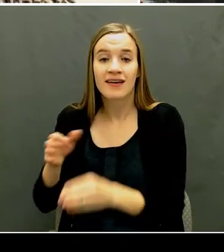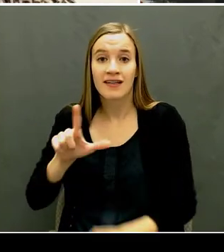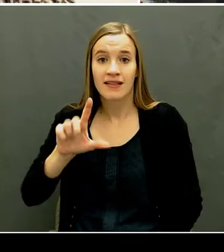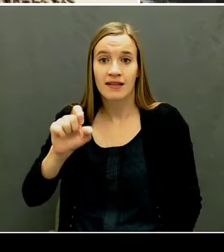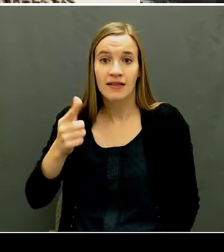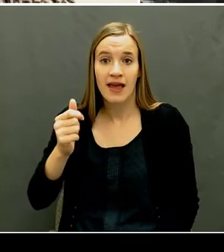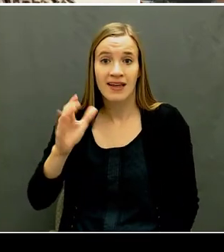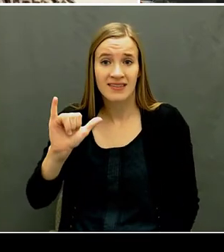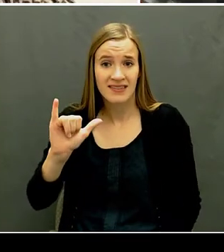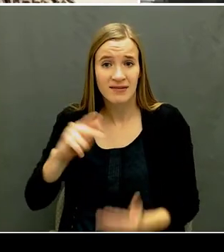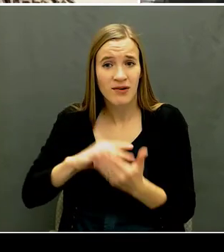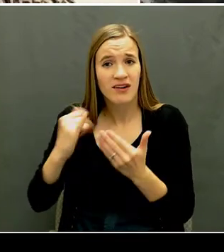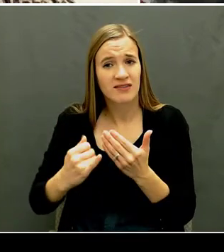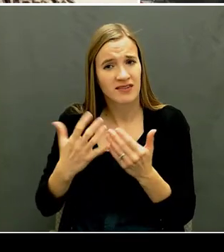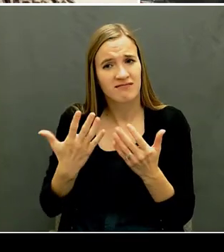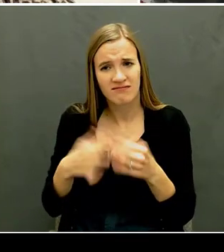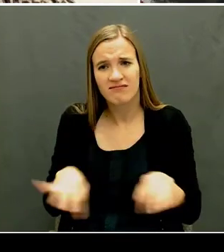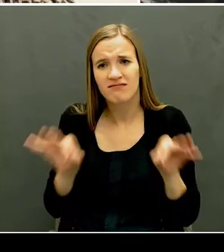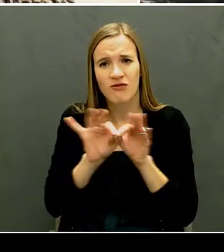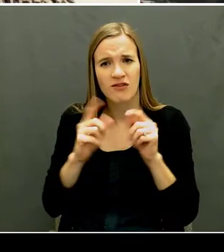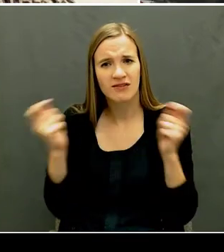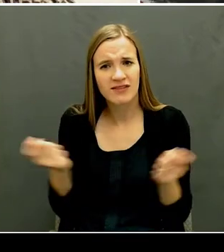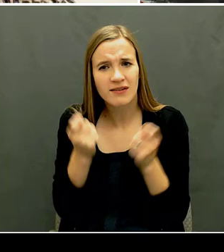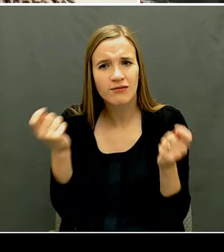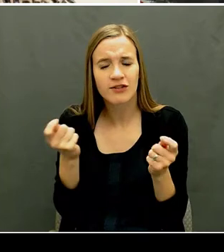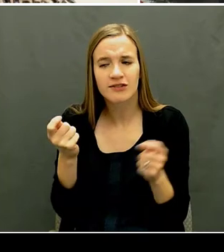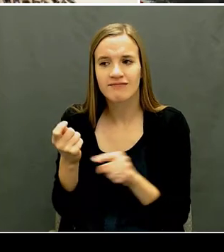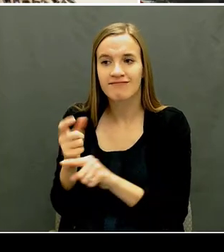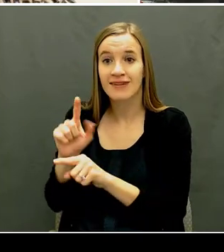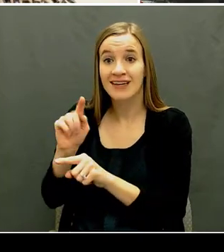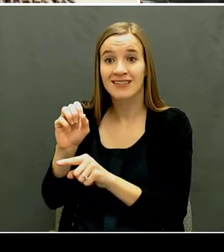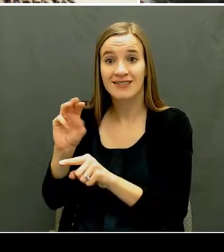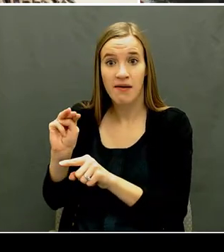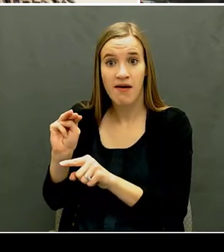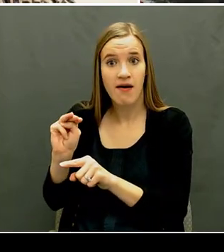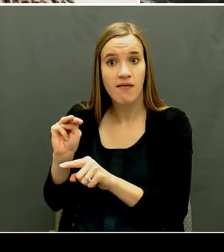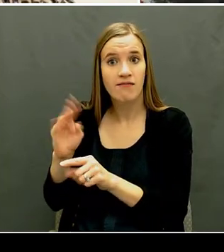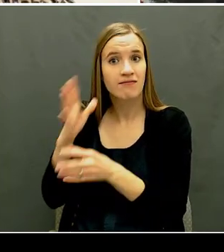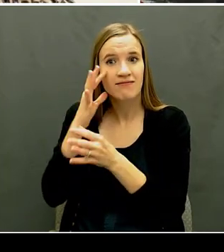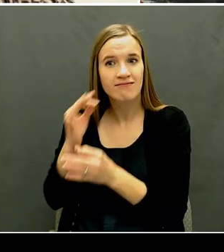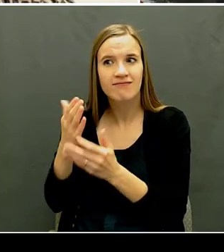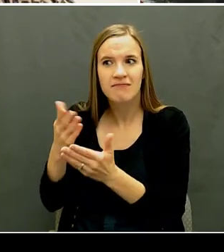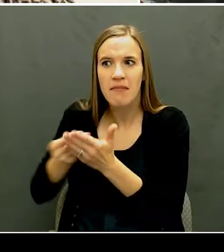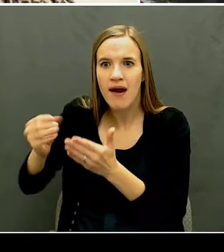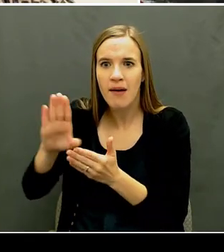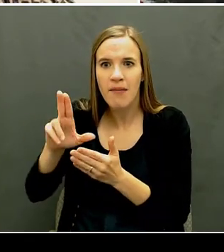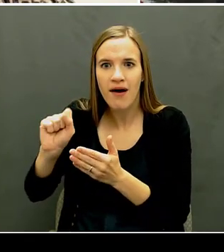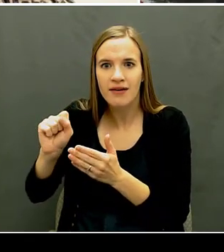celebration, like you said, with Tom, with the bus going around the country for a year. You know,